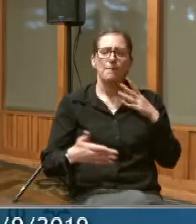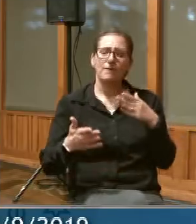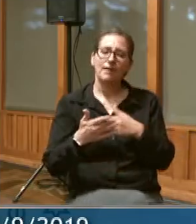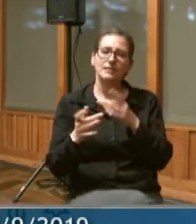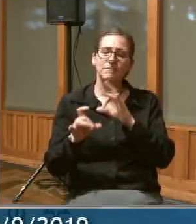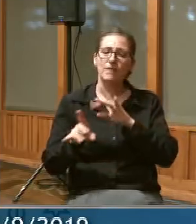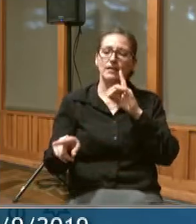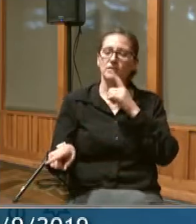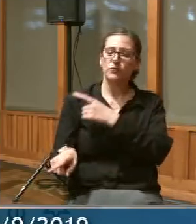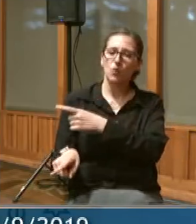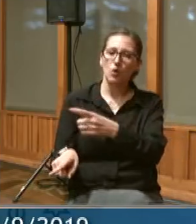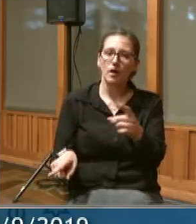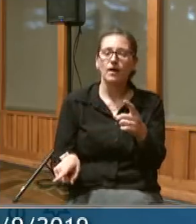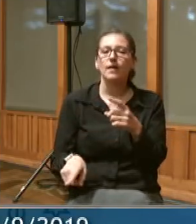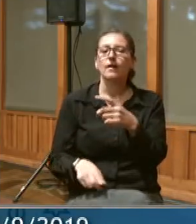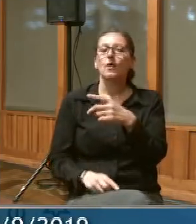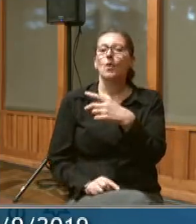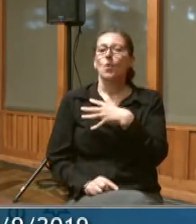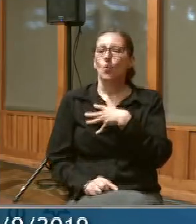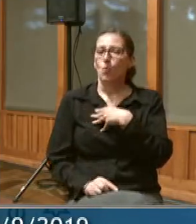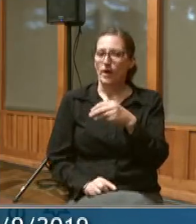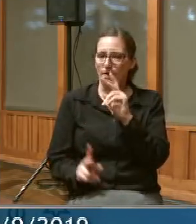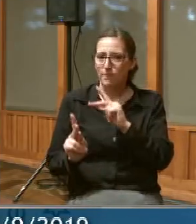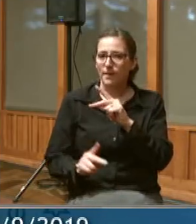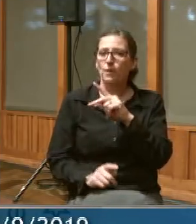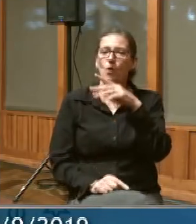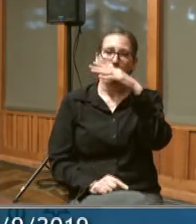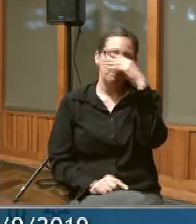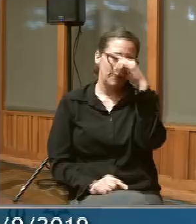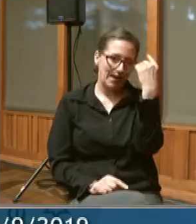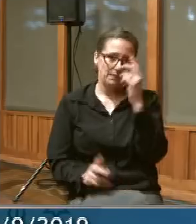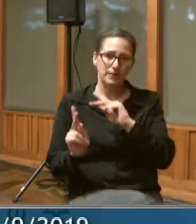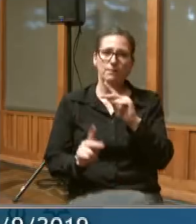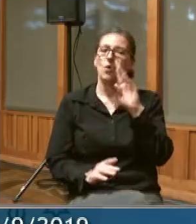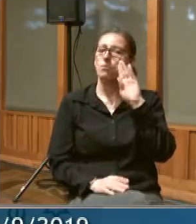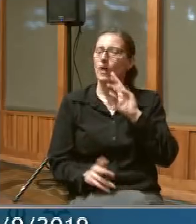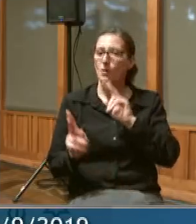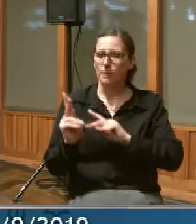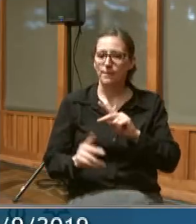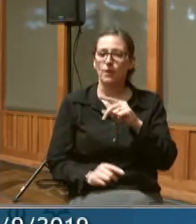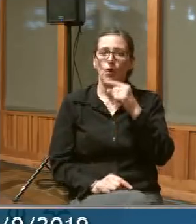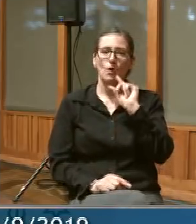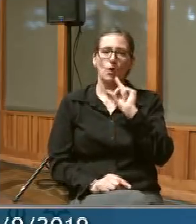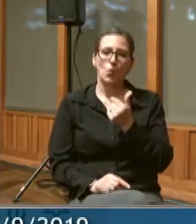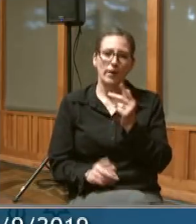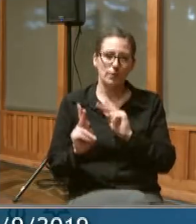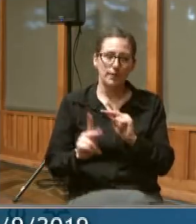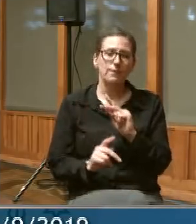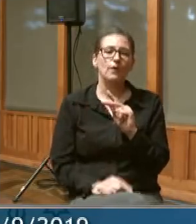THE WHITE SUPREMACY OF POLICING. MUST END FUNDING FOR THE VIOLENCE AGAINST BLACK PEOPLE, BROWN PEOPLE, POOR PEOPLE,